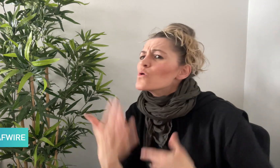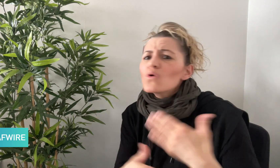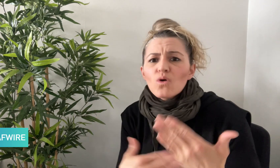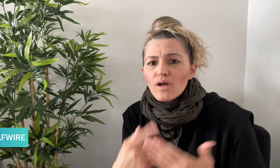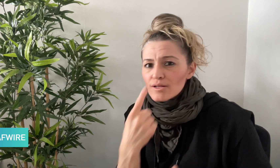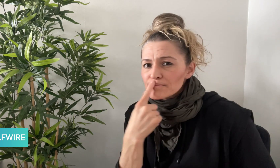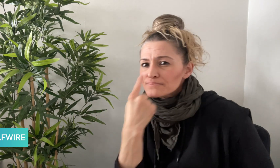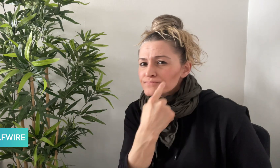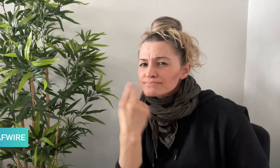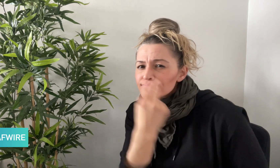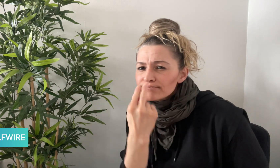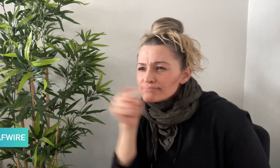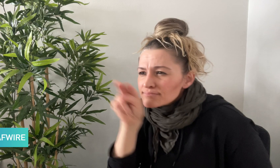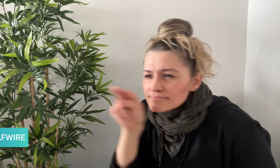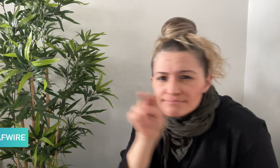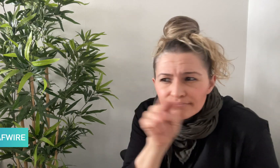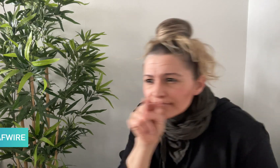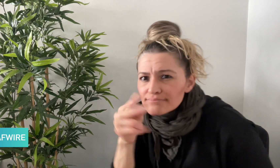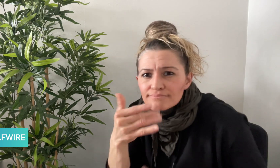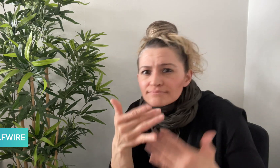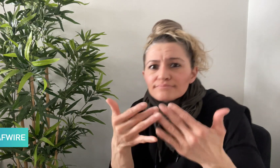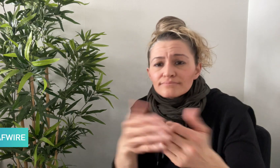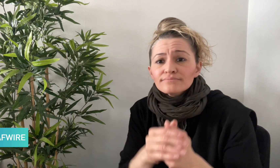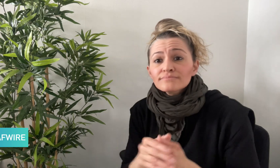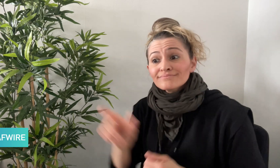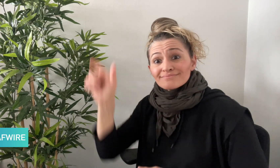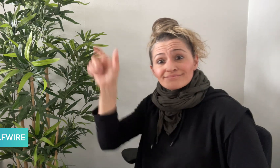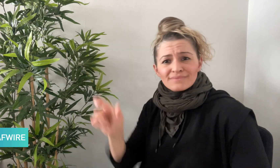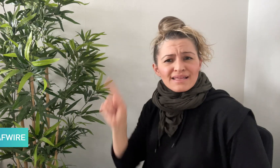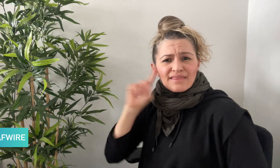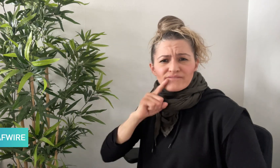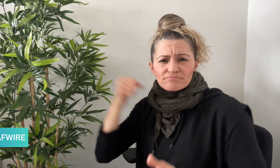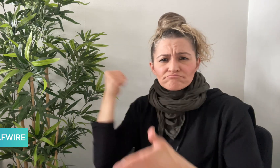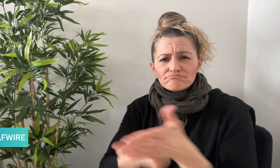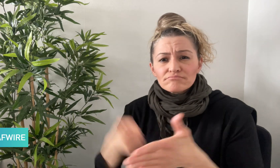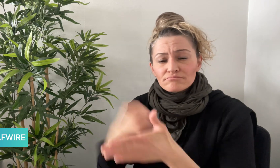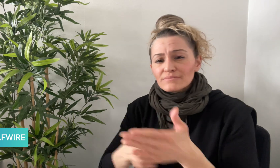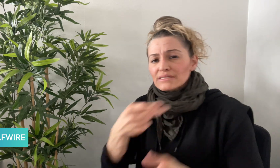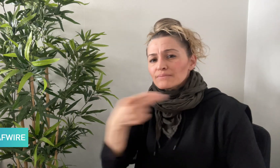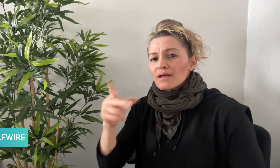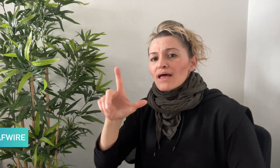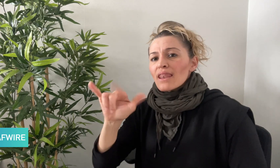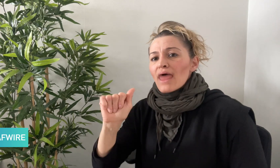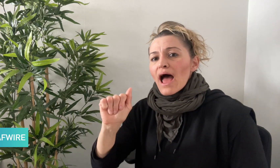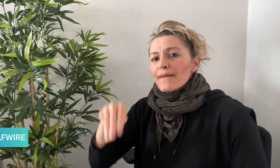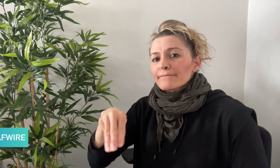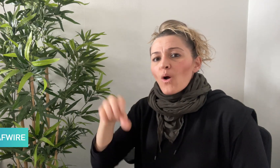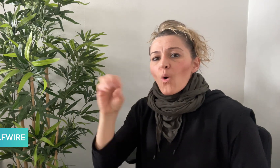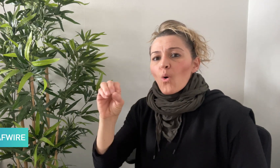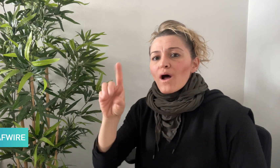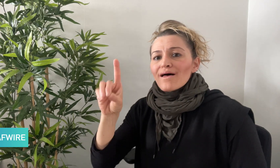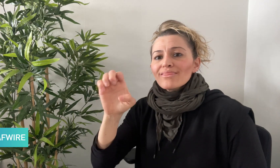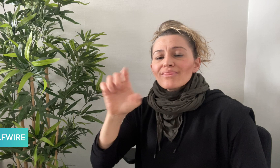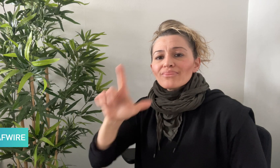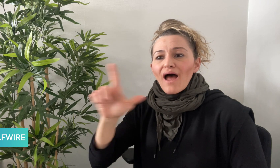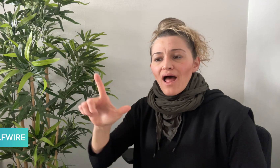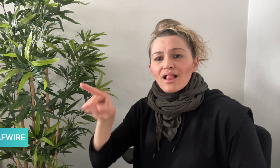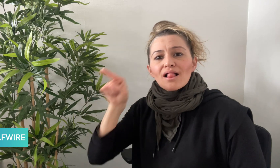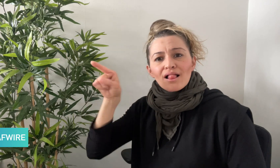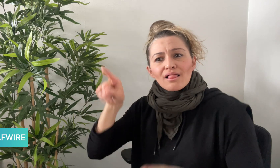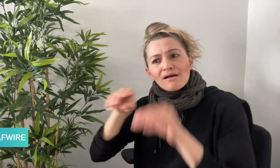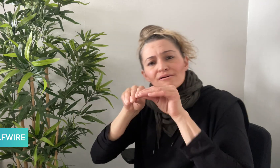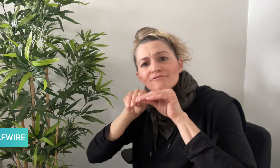lipreading. Deaf activist Liam O’Dell expressed in a blog post